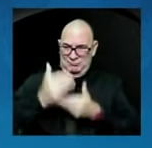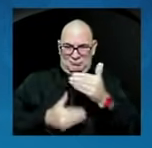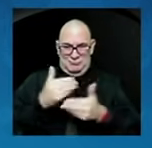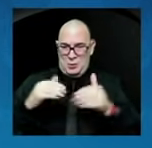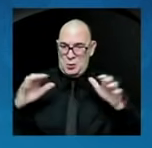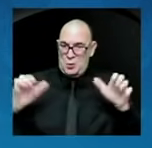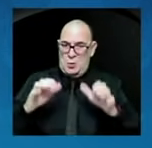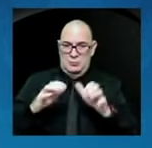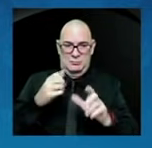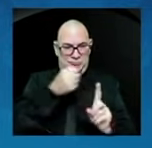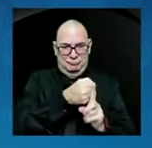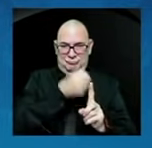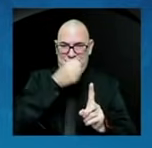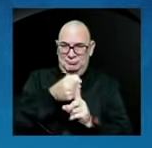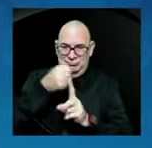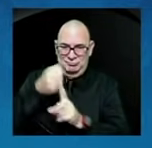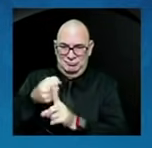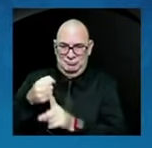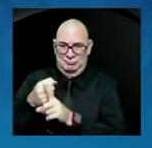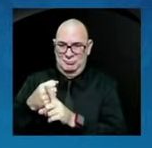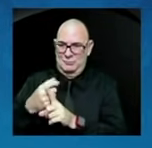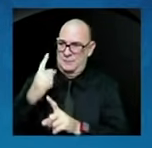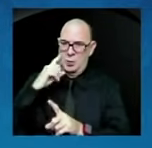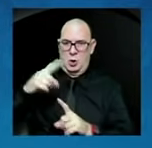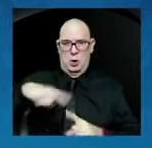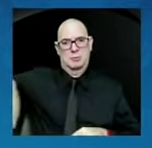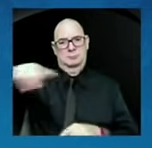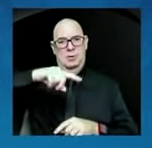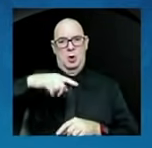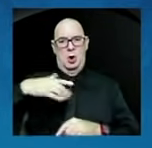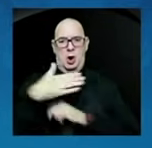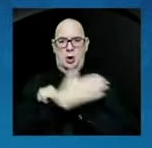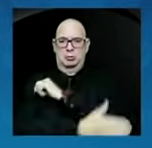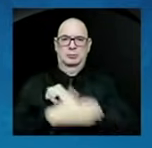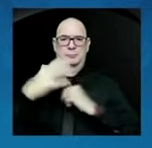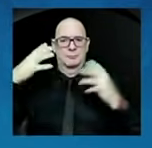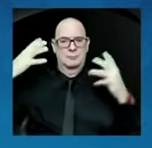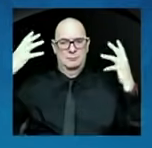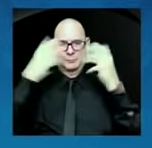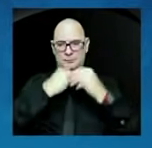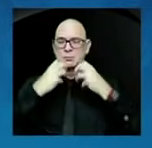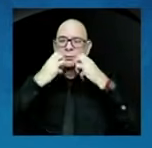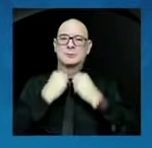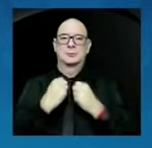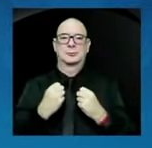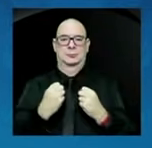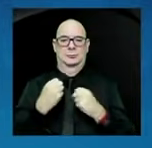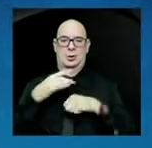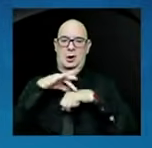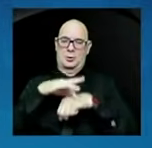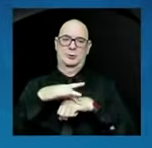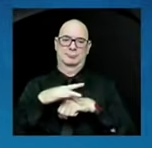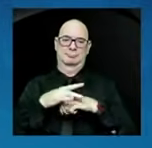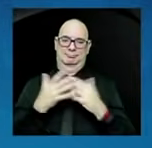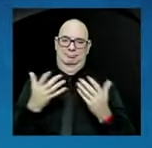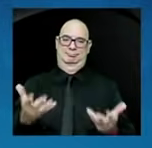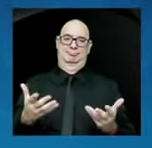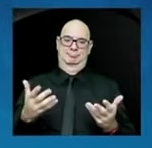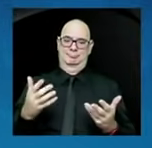DAY, THE WORK YOU ARE DOING WILL IMPACT PEOPLE AUND OUR GLOBE,